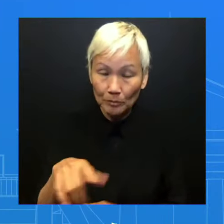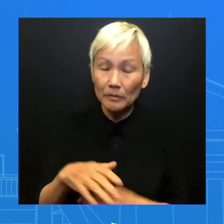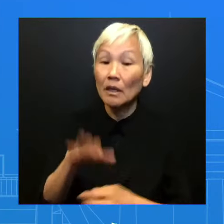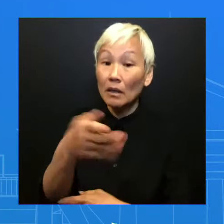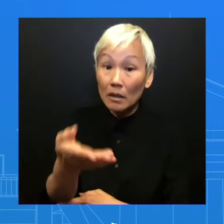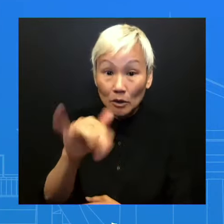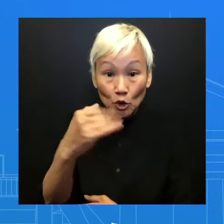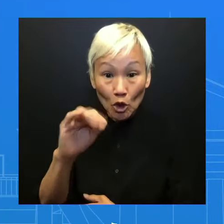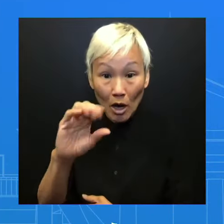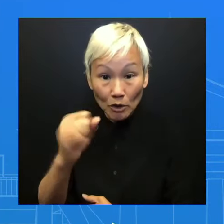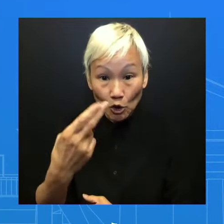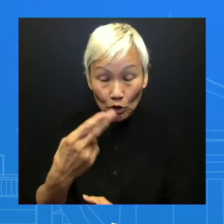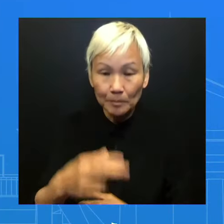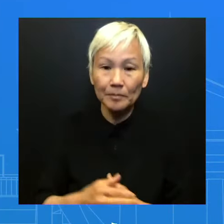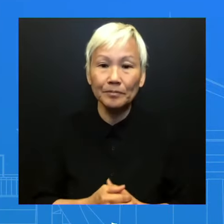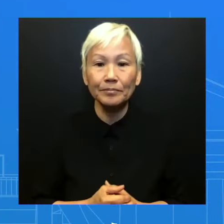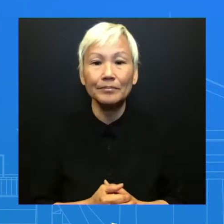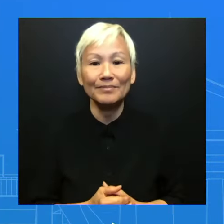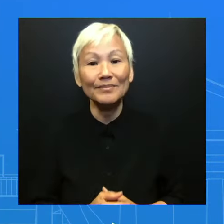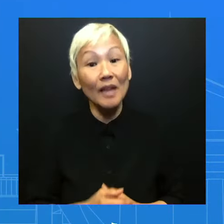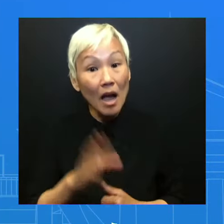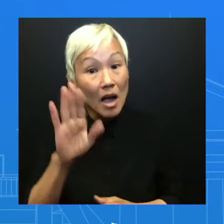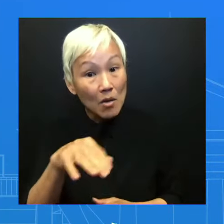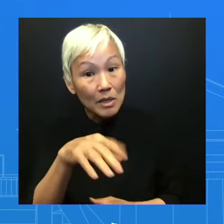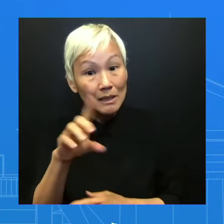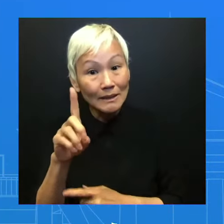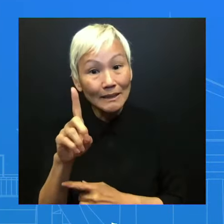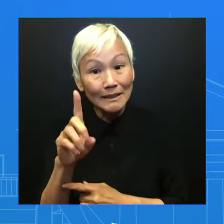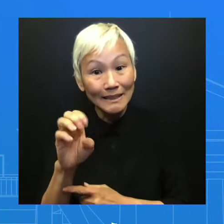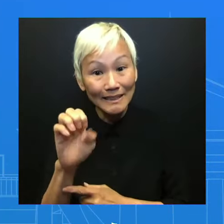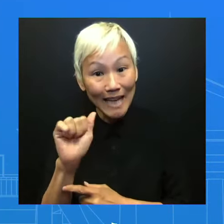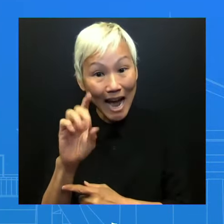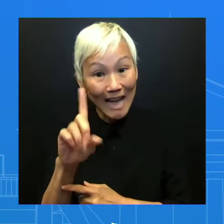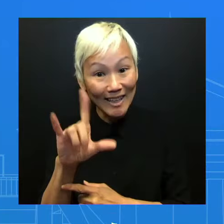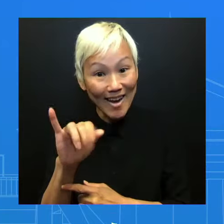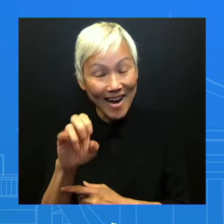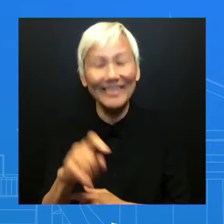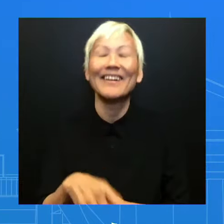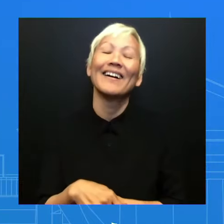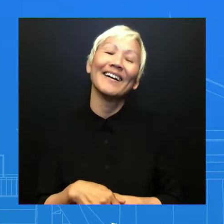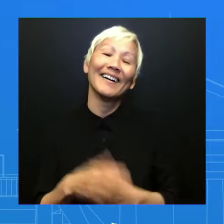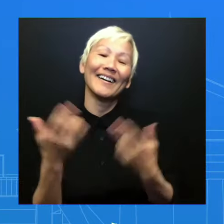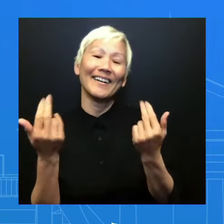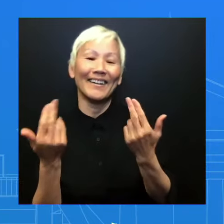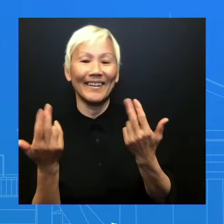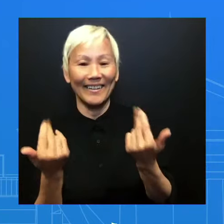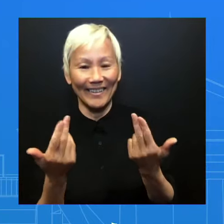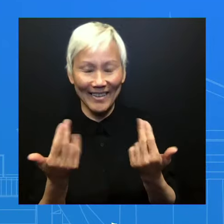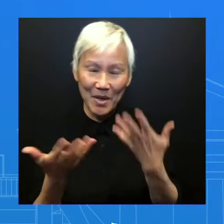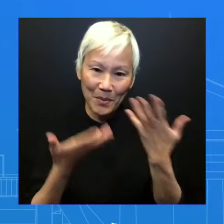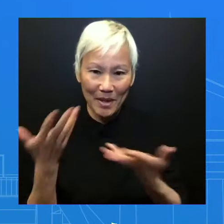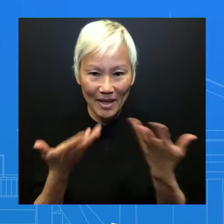A little better. A little better. How are you doing? The Press: Uhh, I could be doing better. Ms. Jean-Pierre: Jetlag is real, folks.